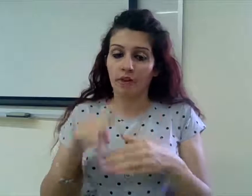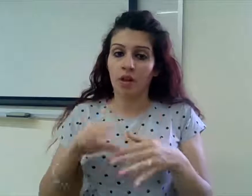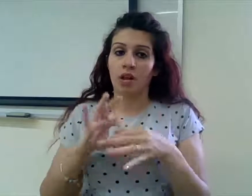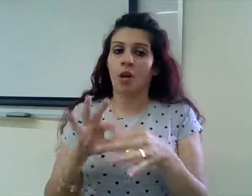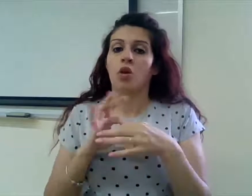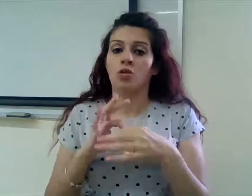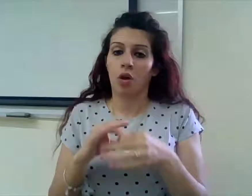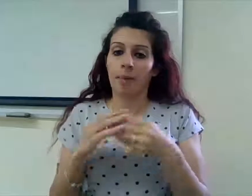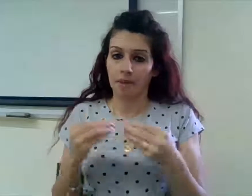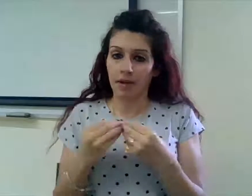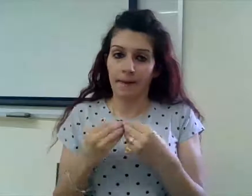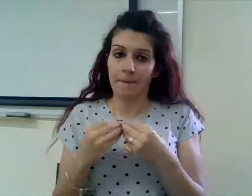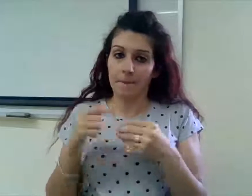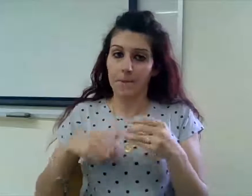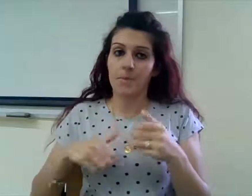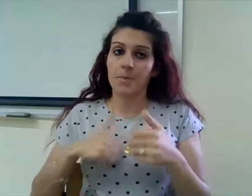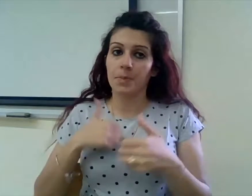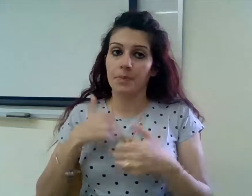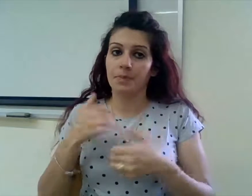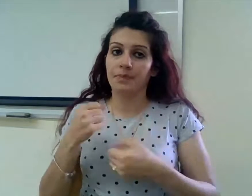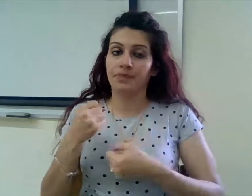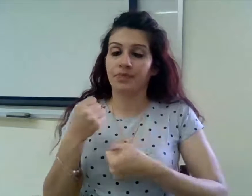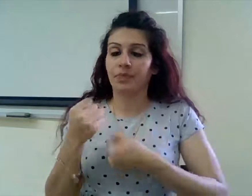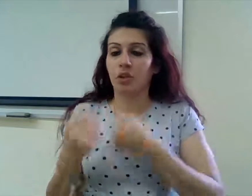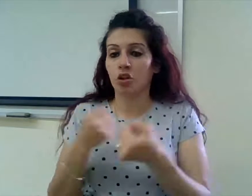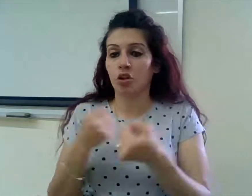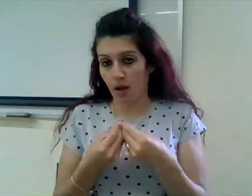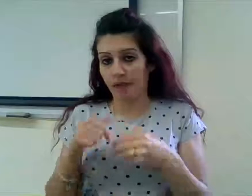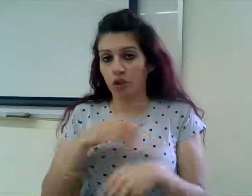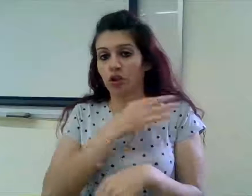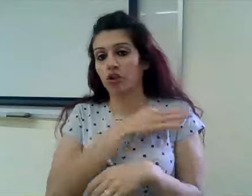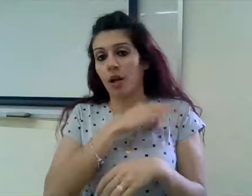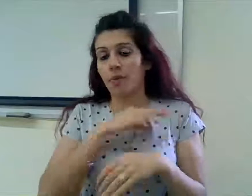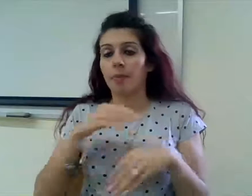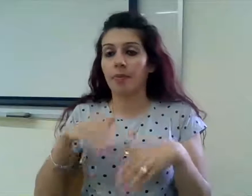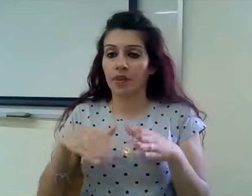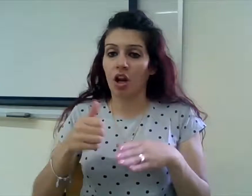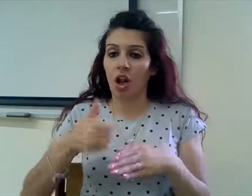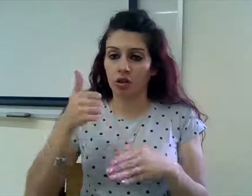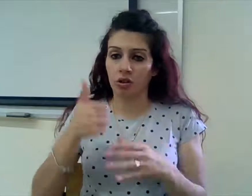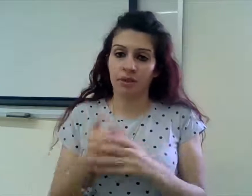practices into the pedagogical approaches so you know it's blended in a